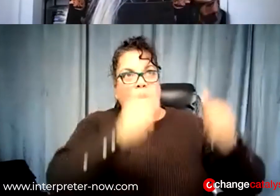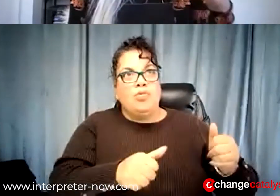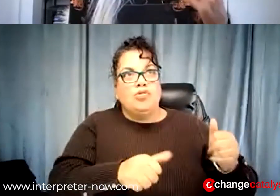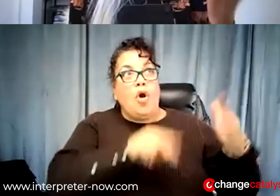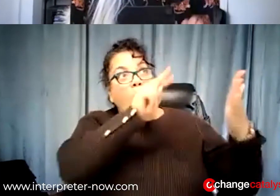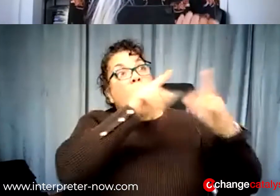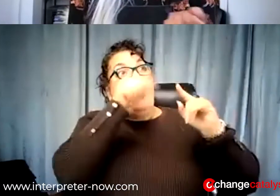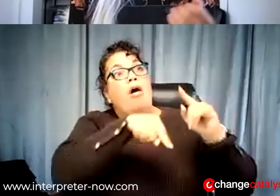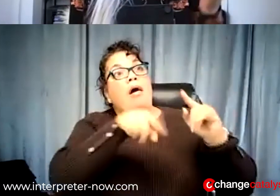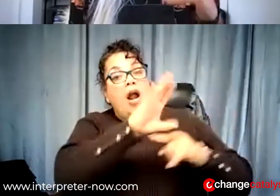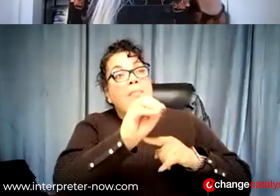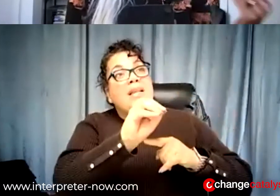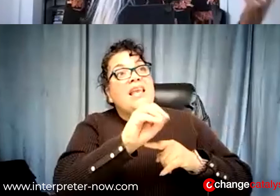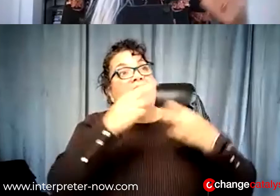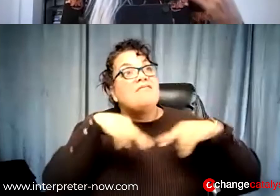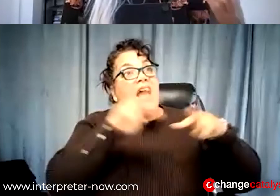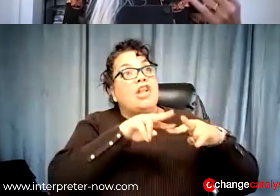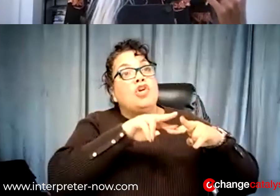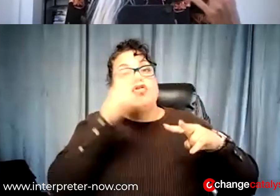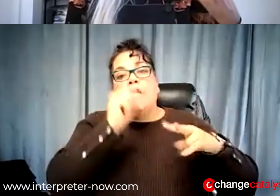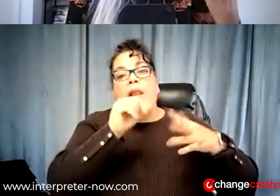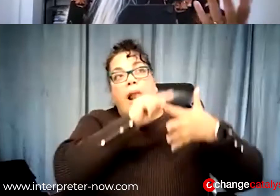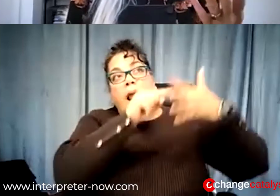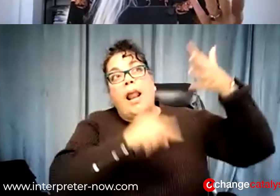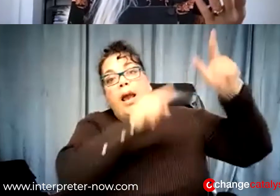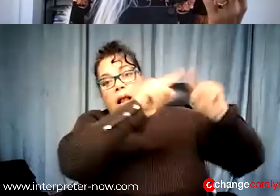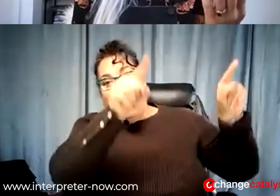And those need to be the constellation that is always guiding you.